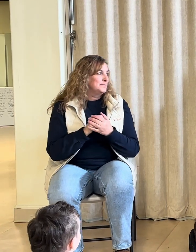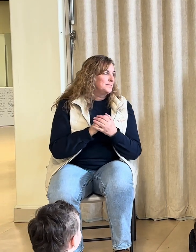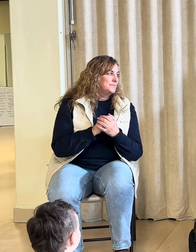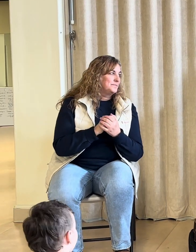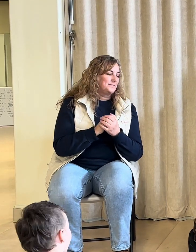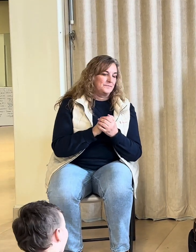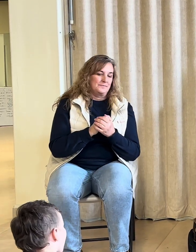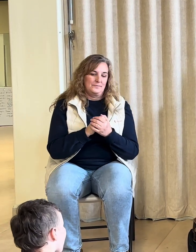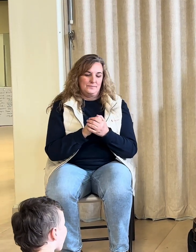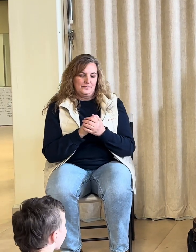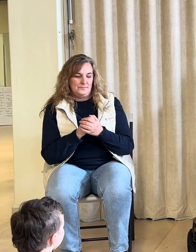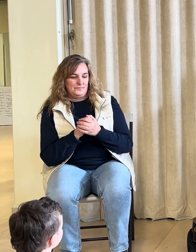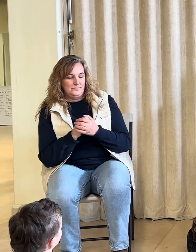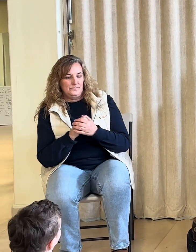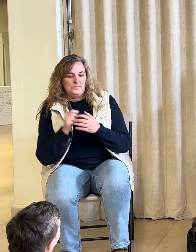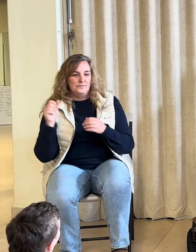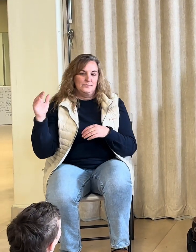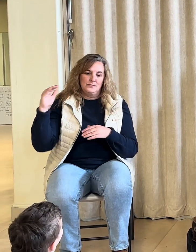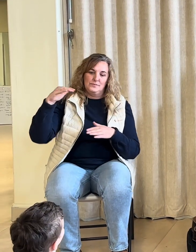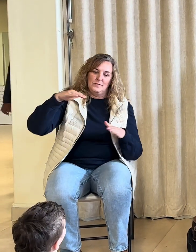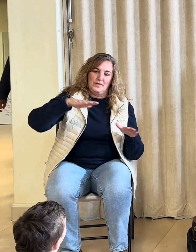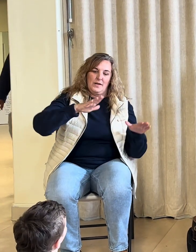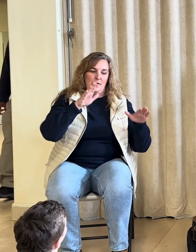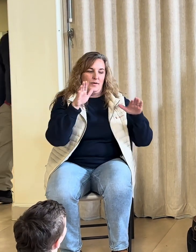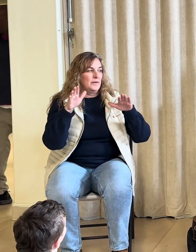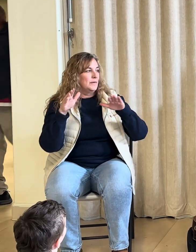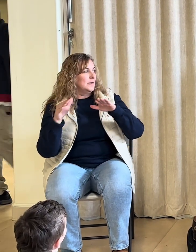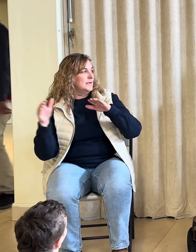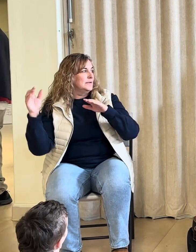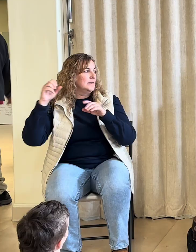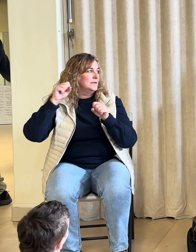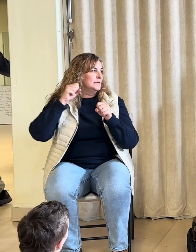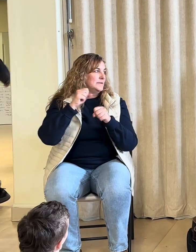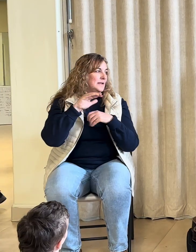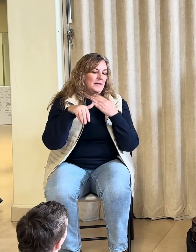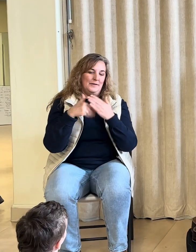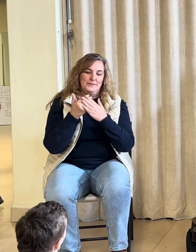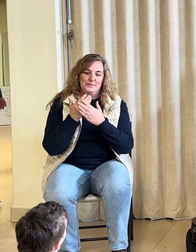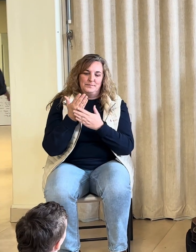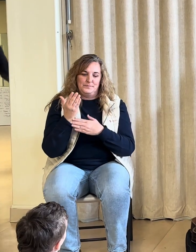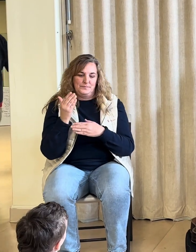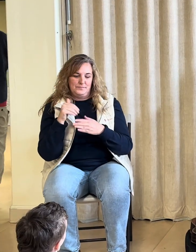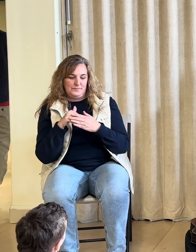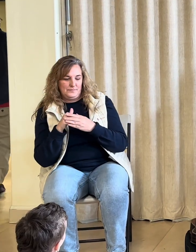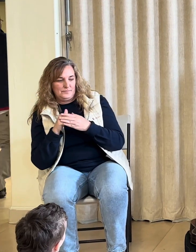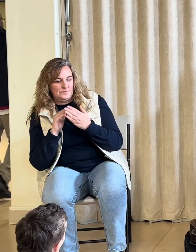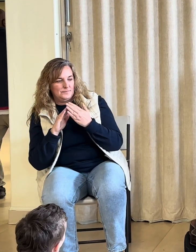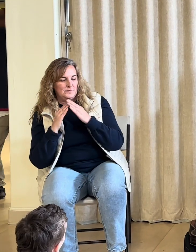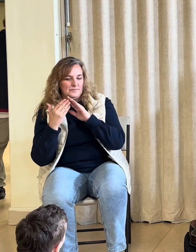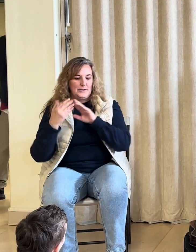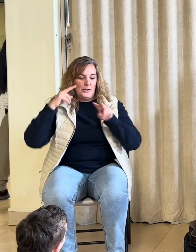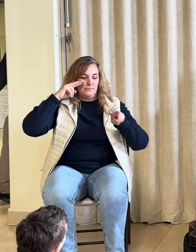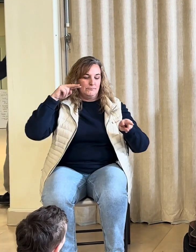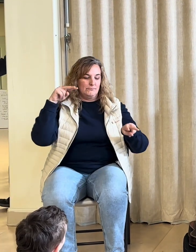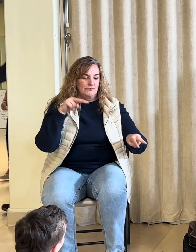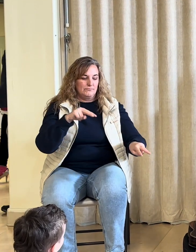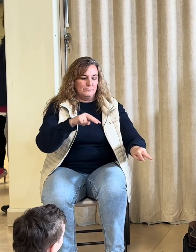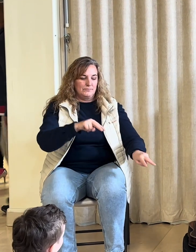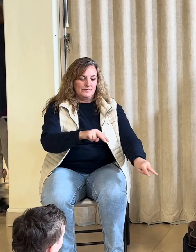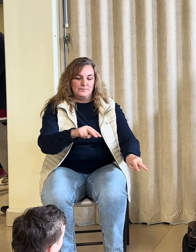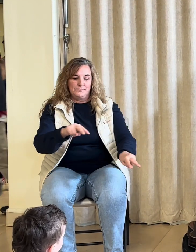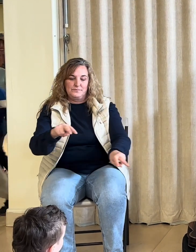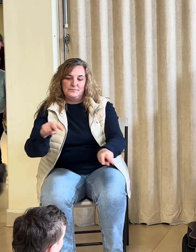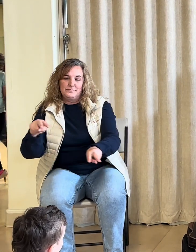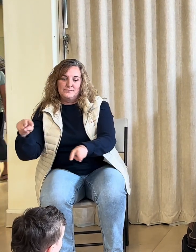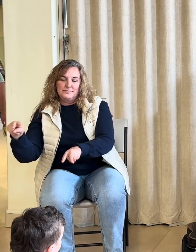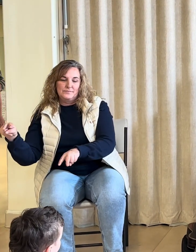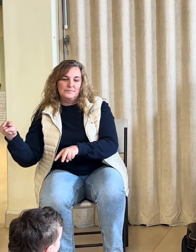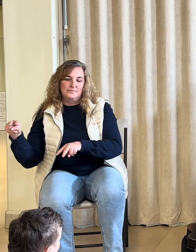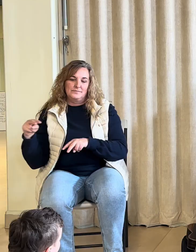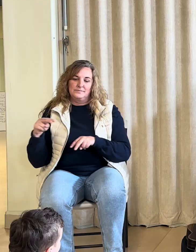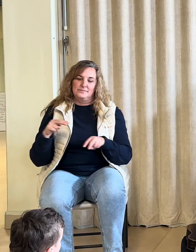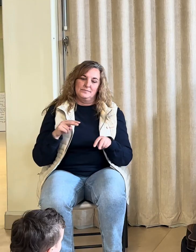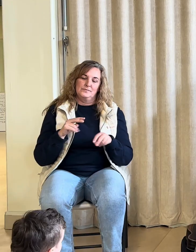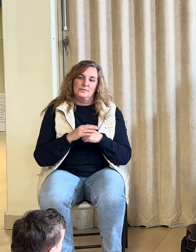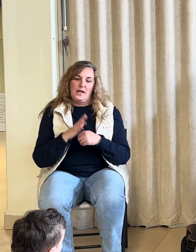I'd soar to the sun and look down at the sea Then I’d sing 'cause I’d know... yeah